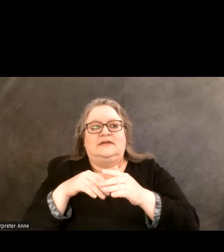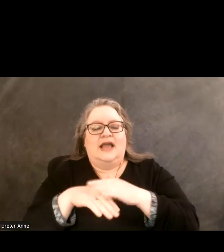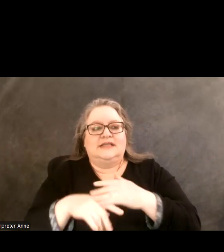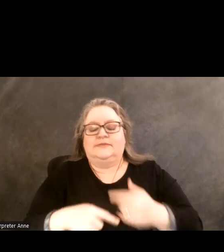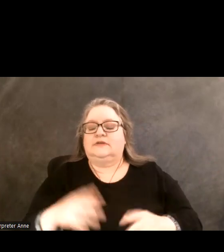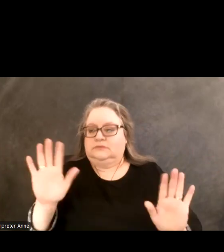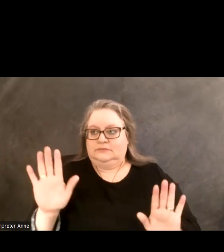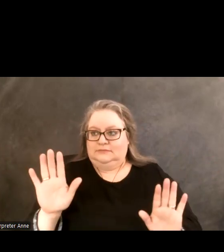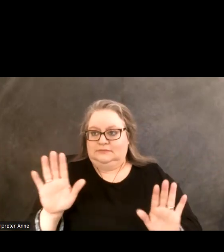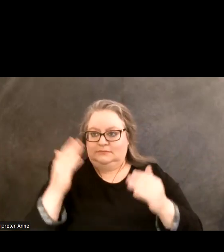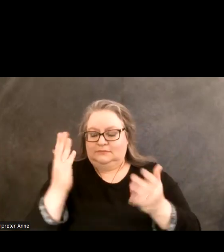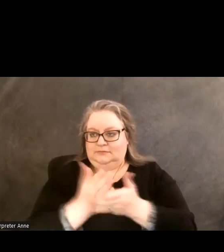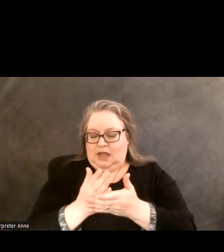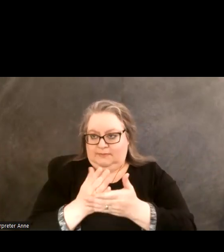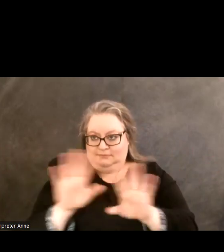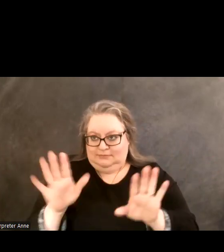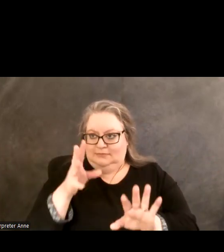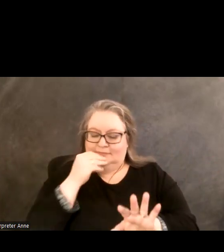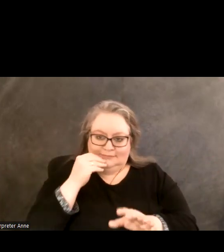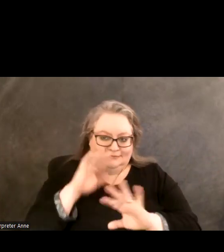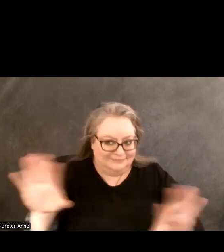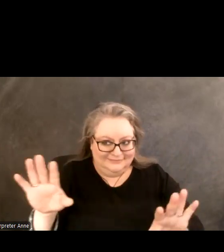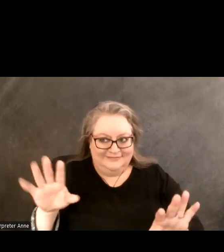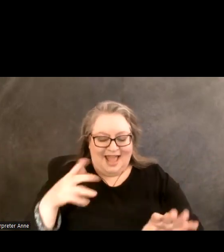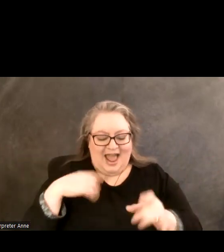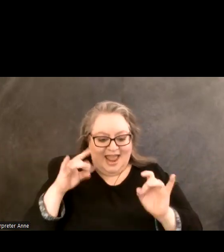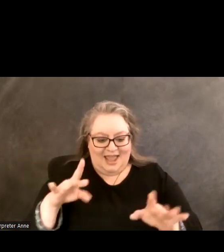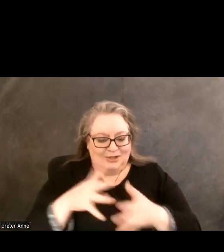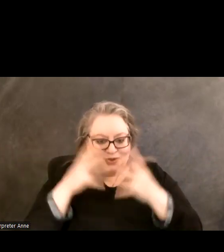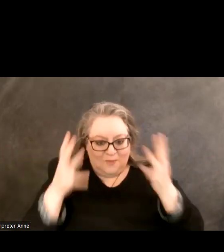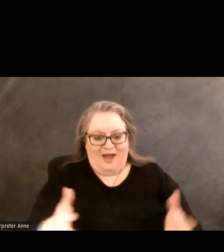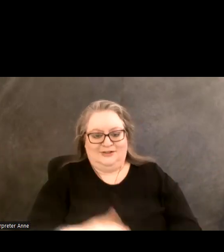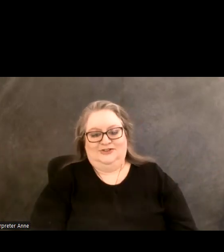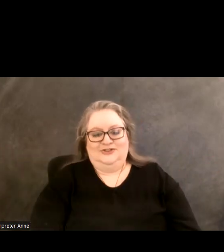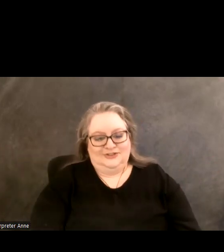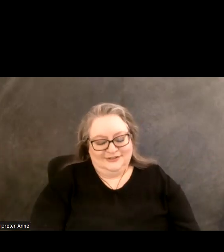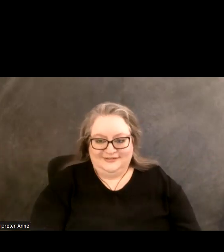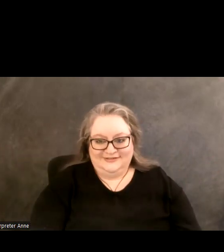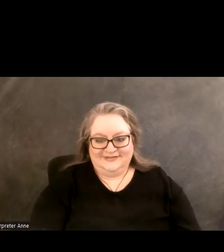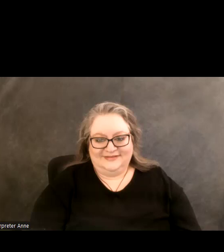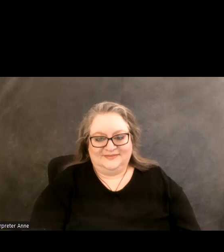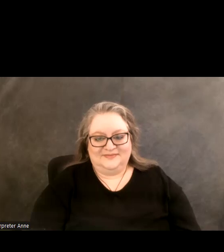stop it. I hate it so much. >> JOY YOUNG: We have a handled